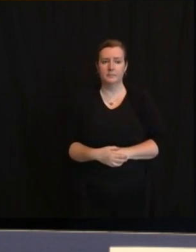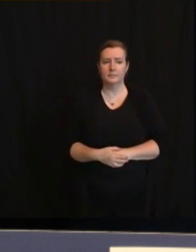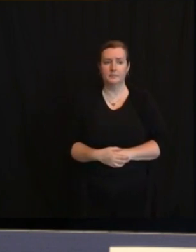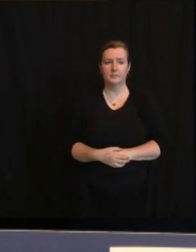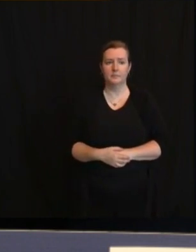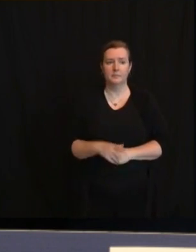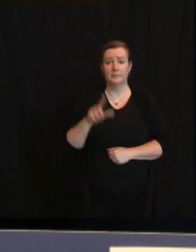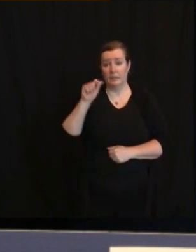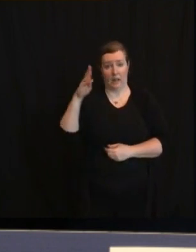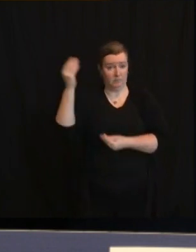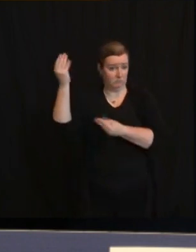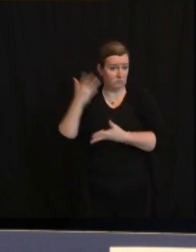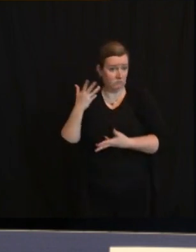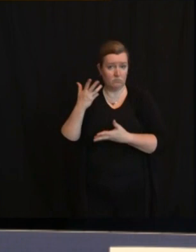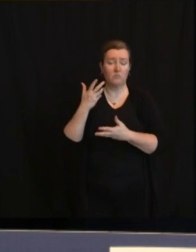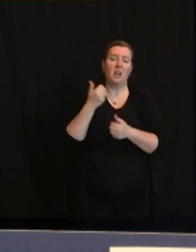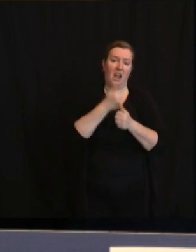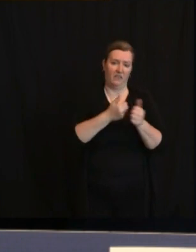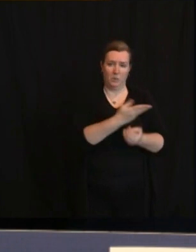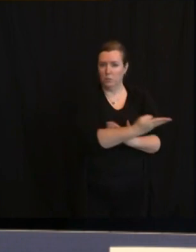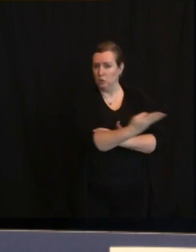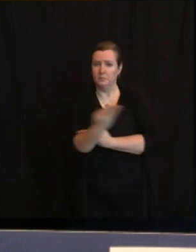POSITIVE AND NINE DEATHS AMONG PATIENTS AS I HAVE PREVIOUSLY REPORTED.